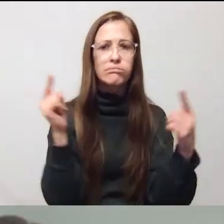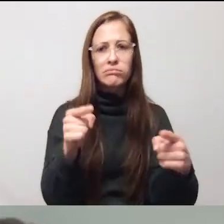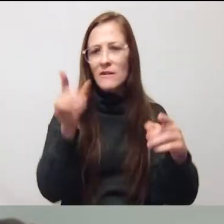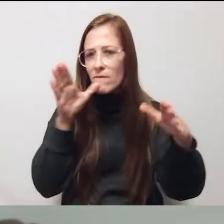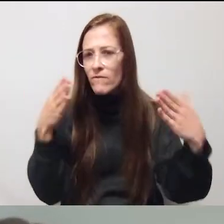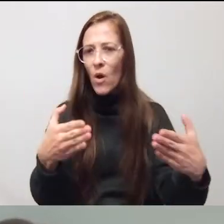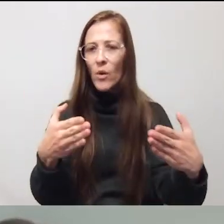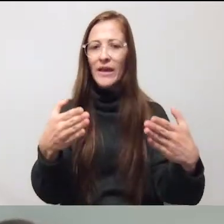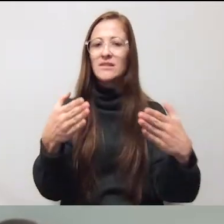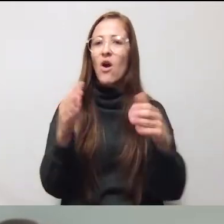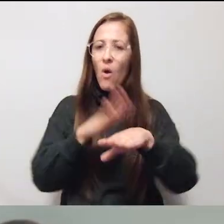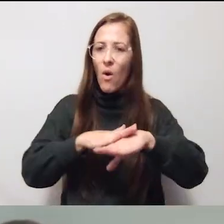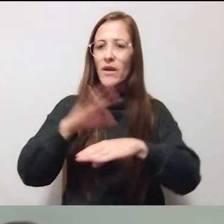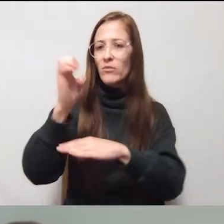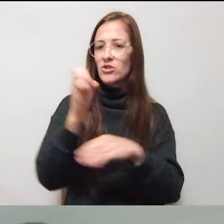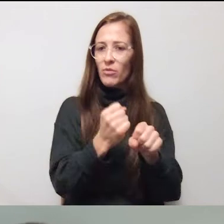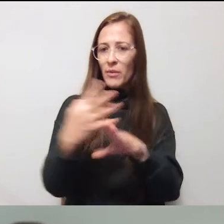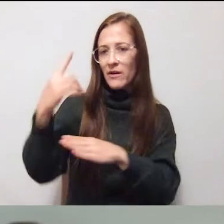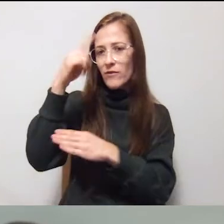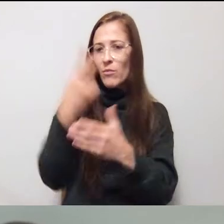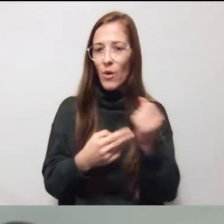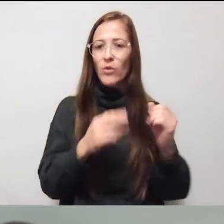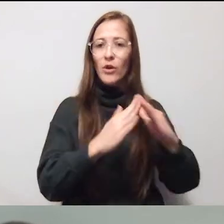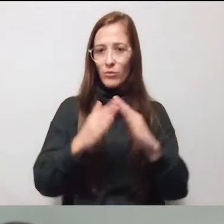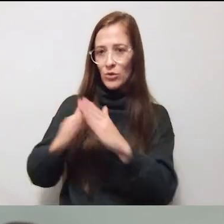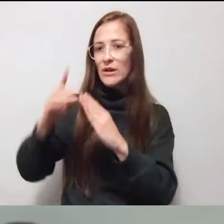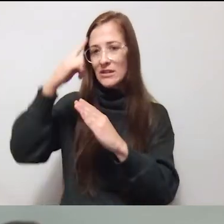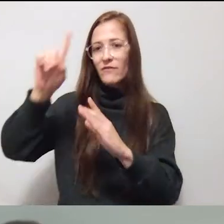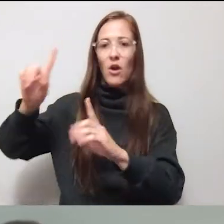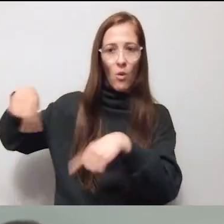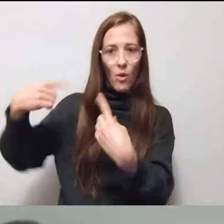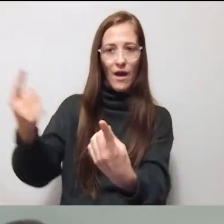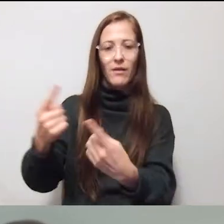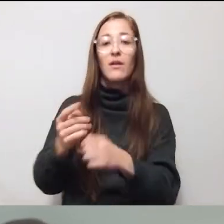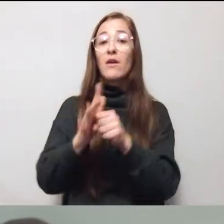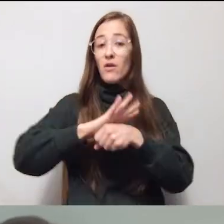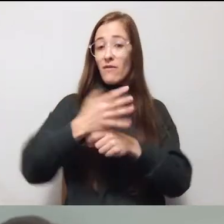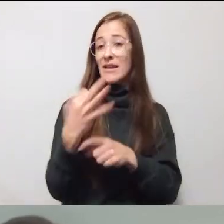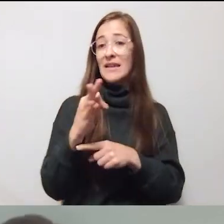for quite some time. I think COVID-19 really highlighted where there were gaps in those plans.